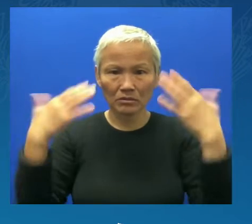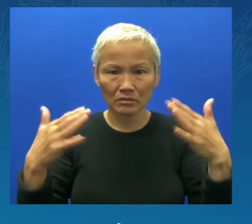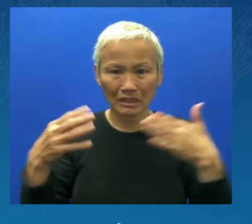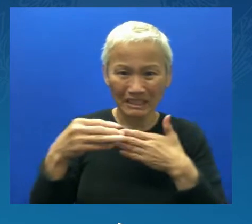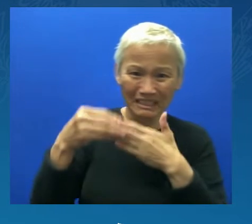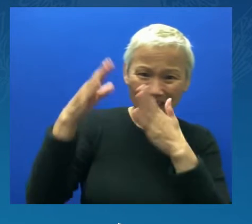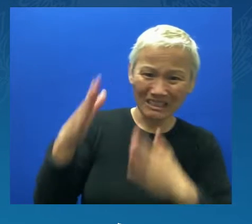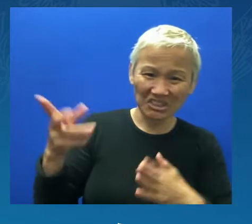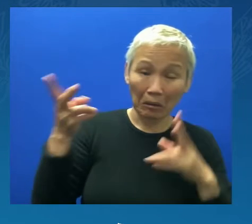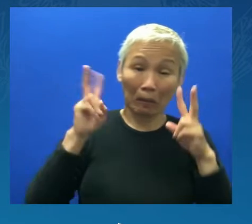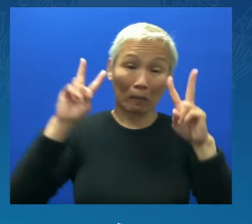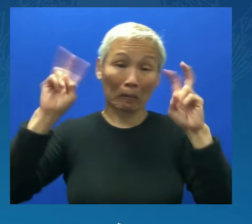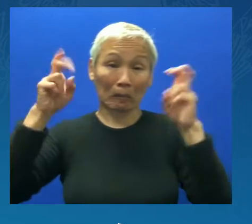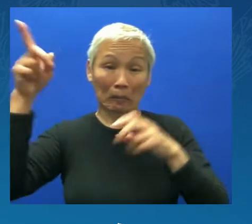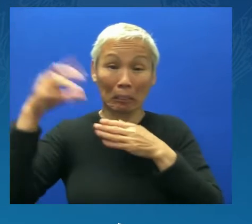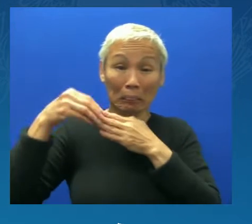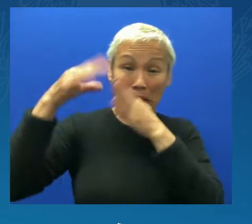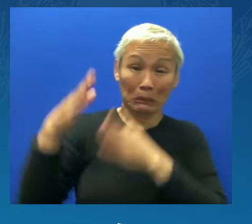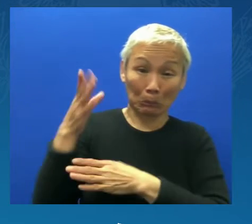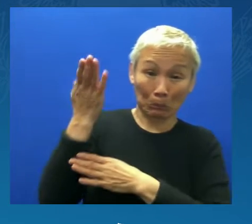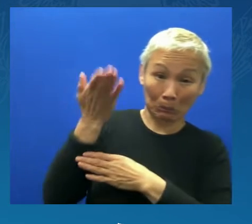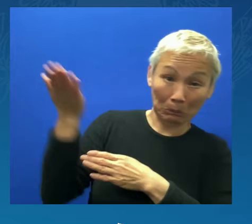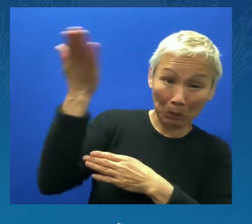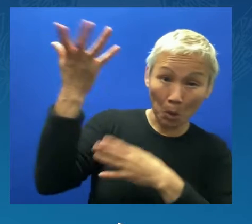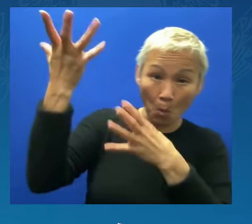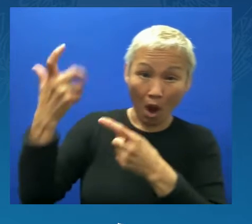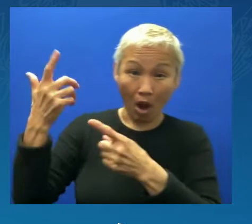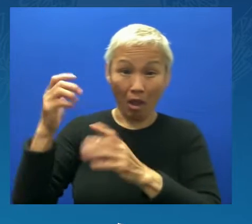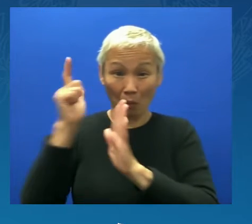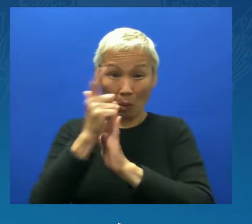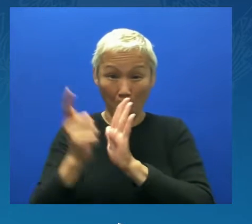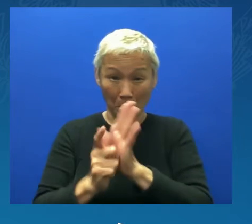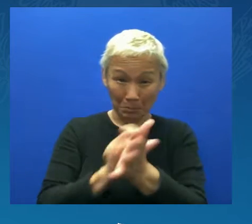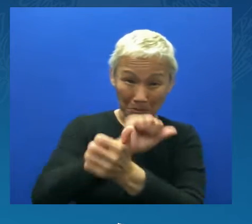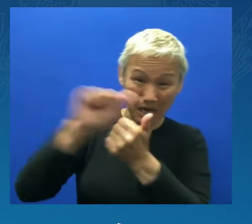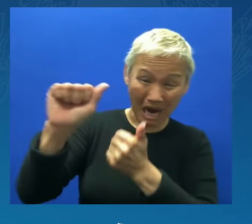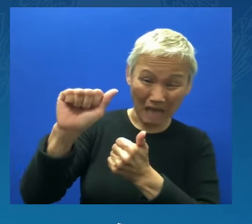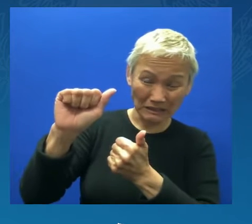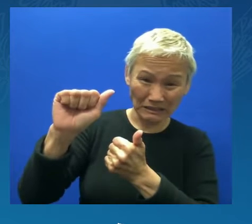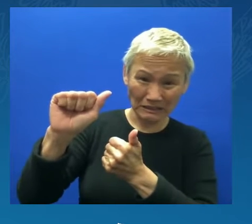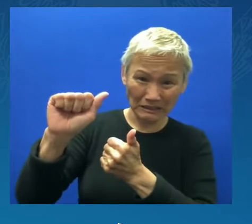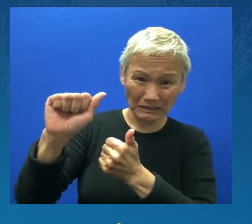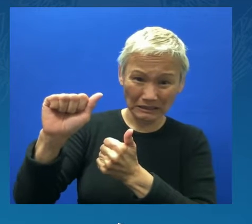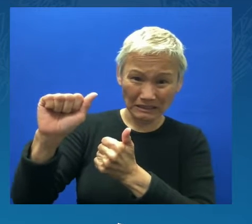who has survived such an extreme act of violence and violation,